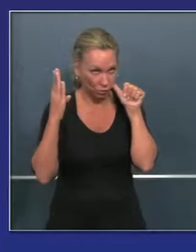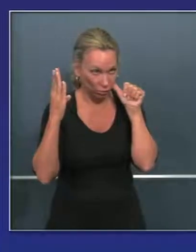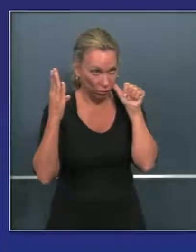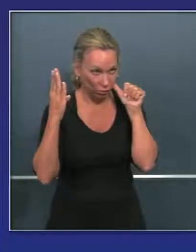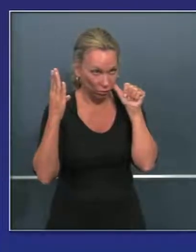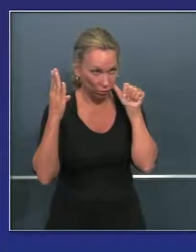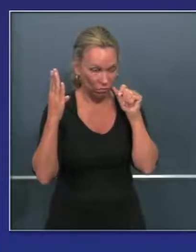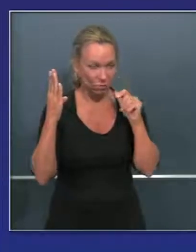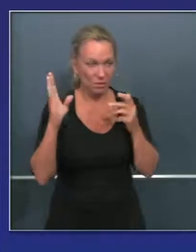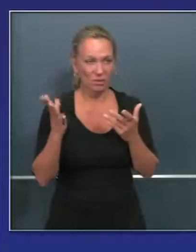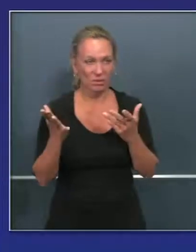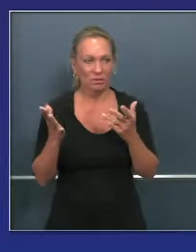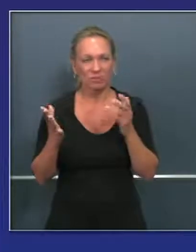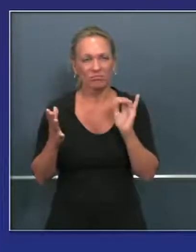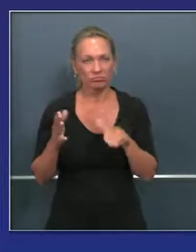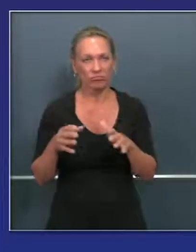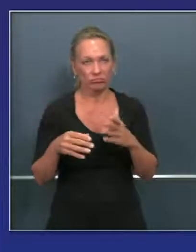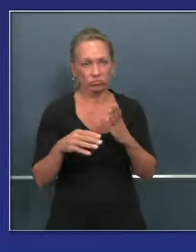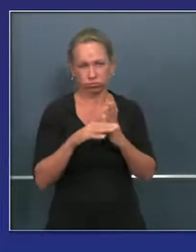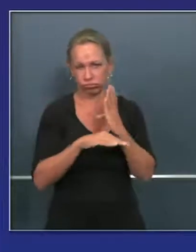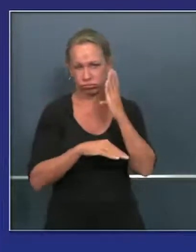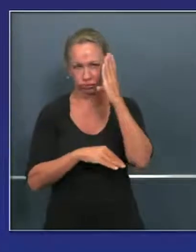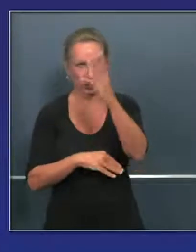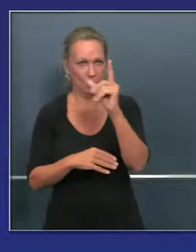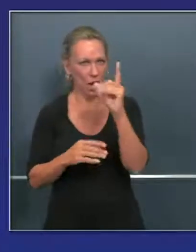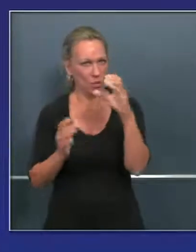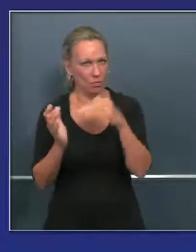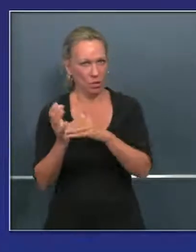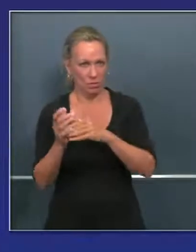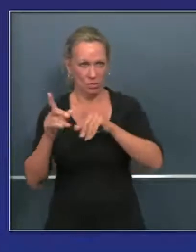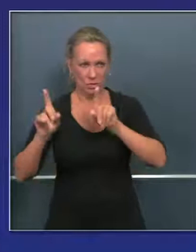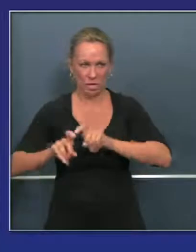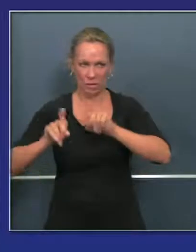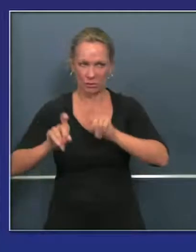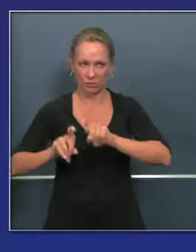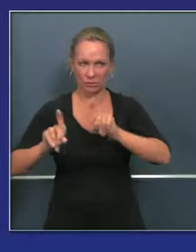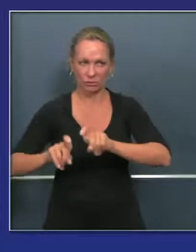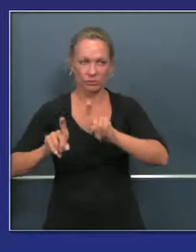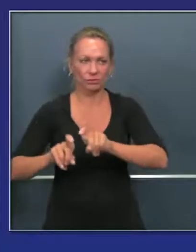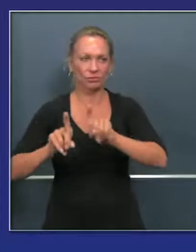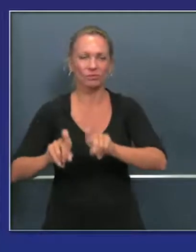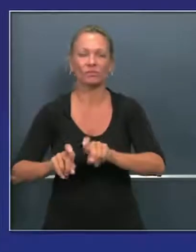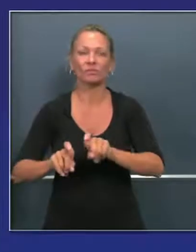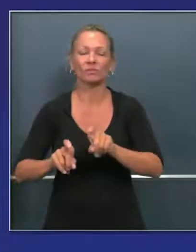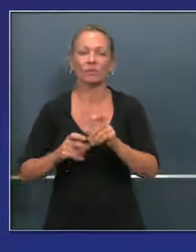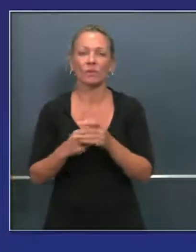likely gonna see more people test positive but not only are we seeing that which is represented in